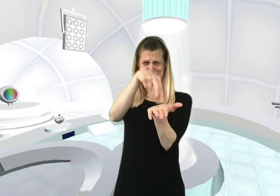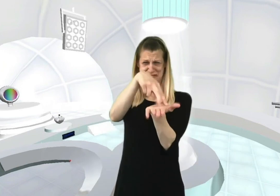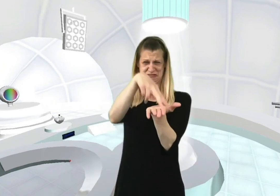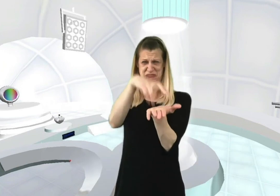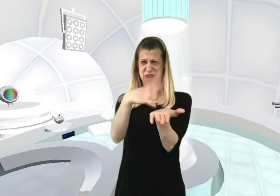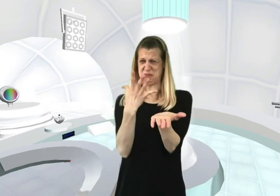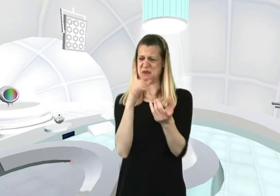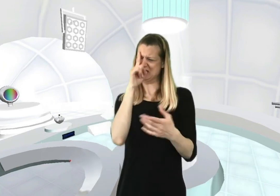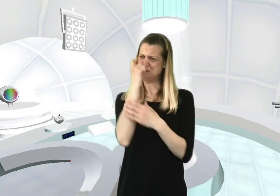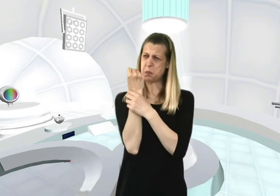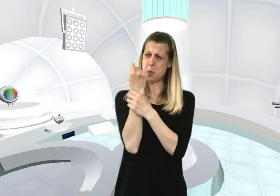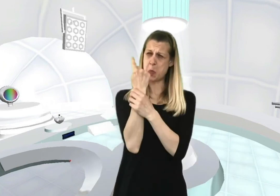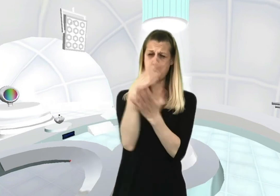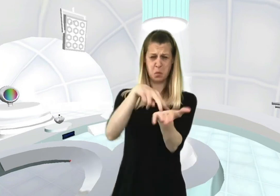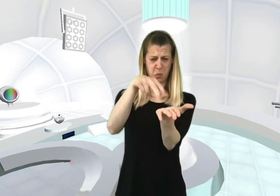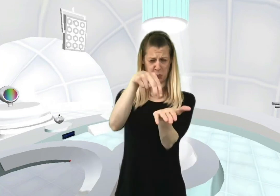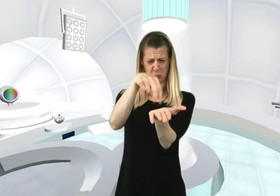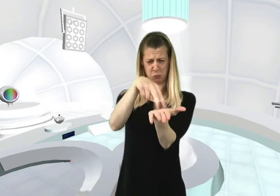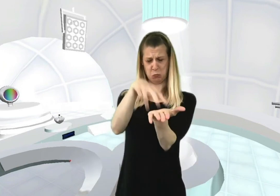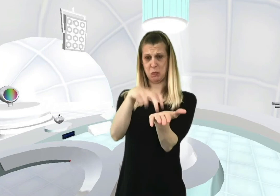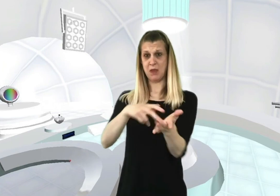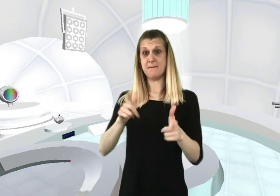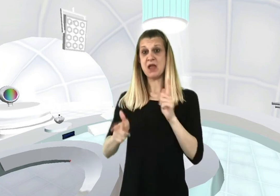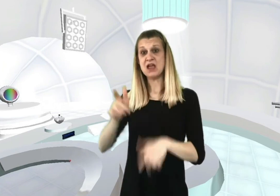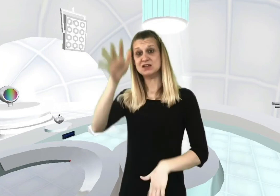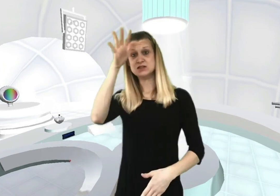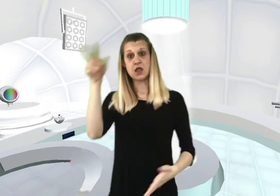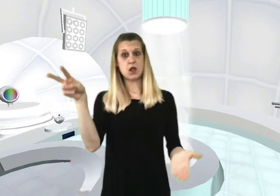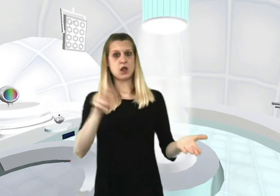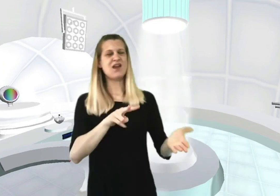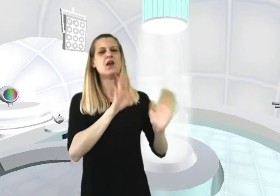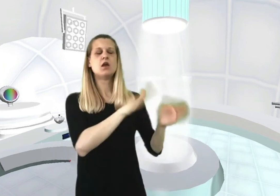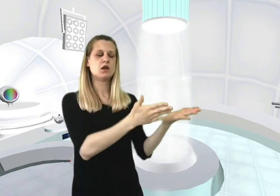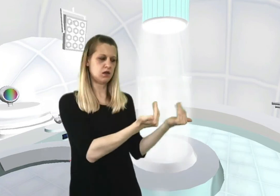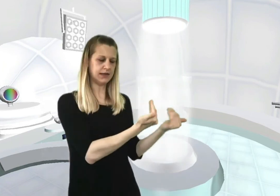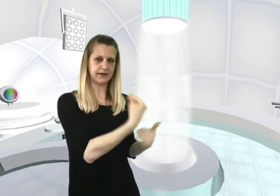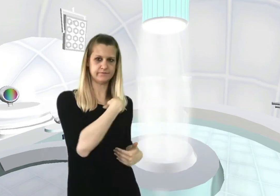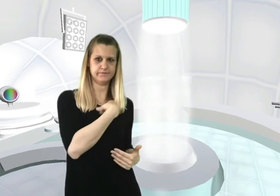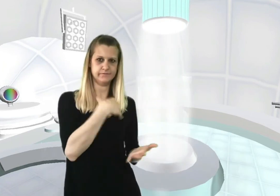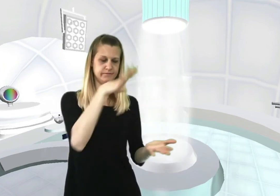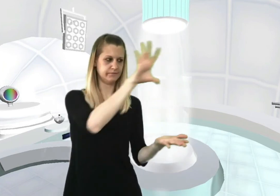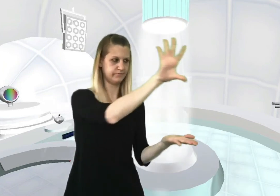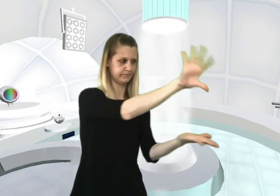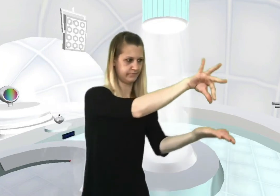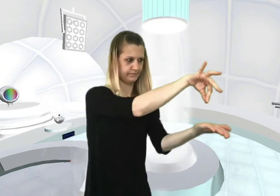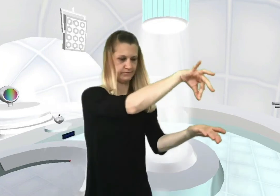"Here! Give him to me!" said Mr. Teavee, and he took the tiny boy and shoved him